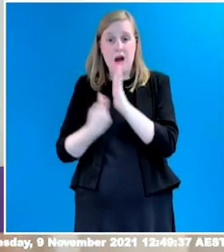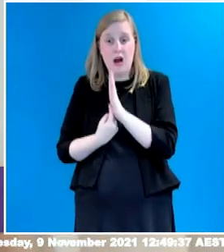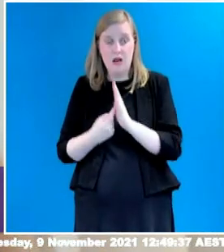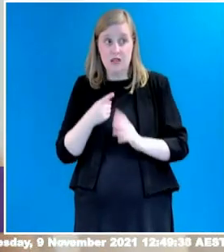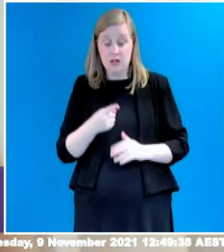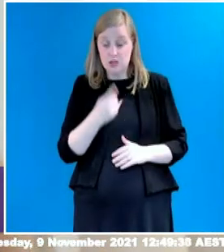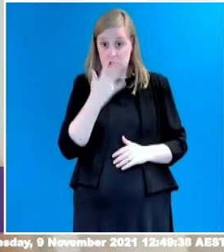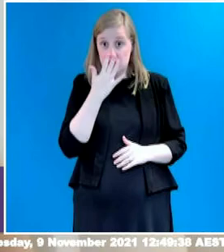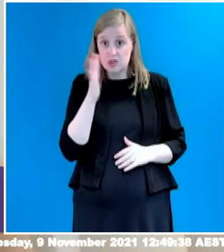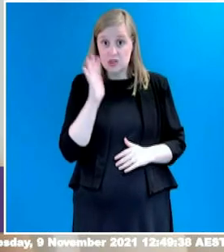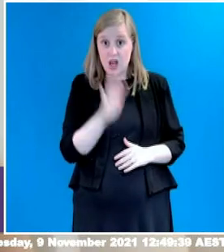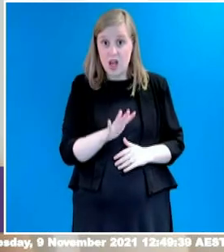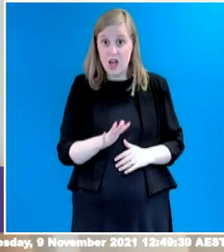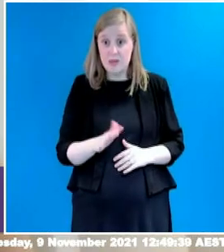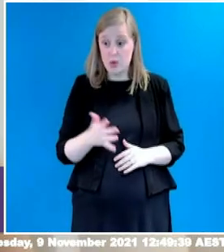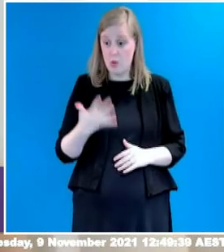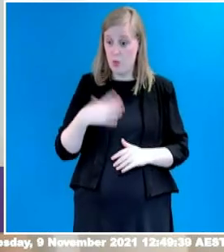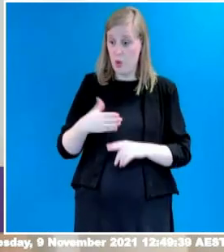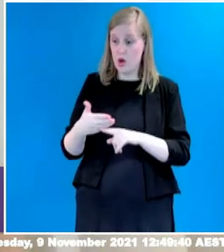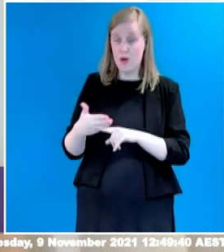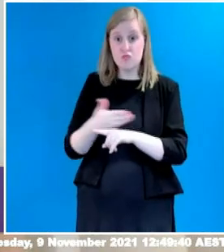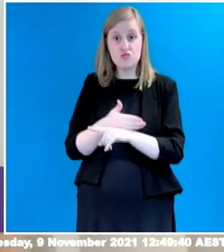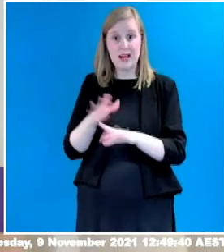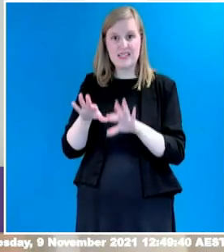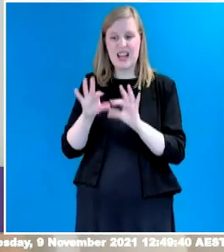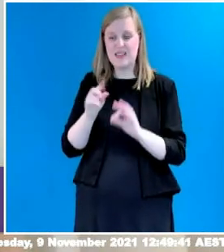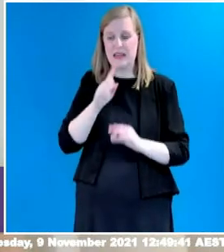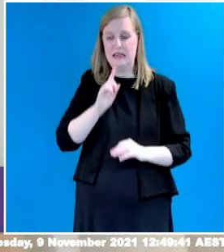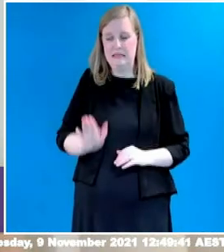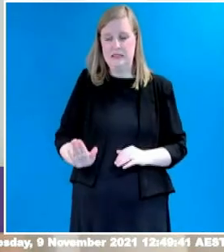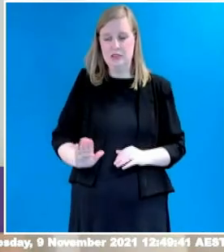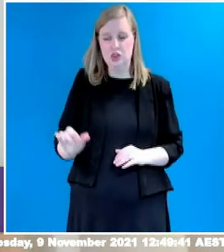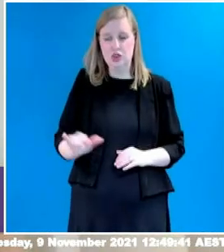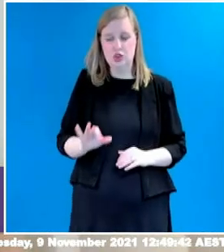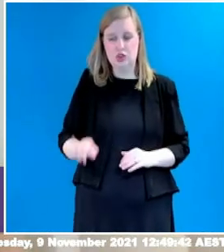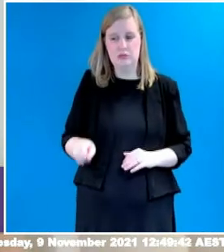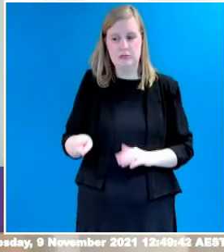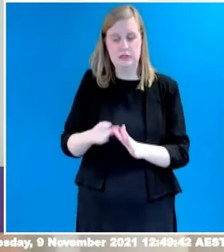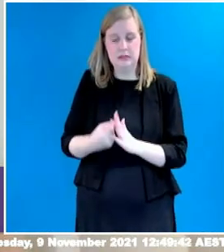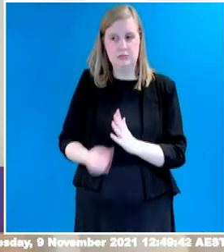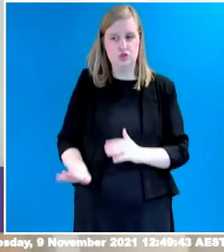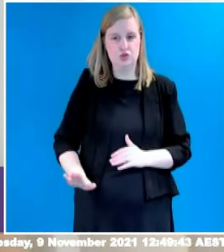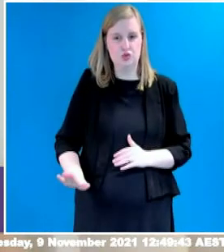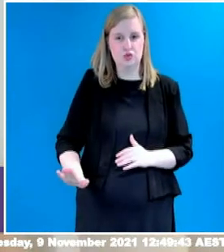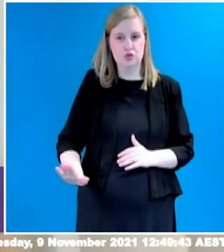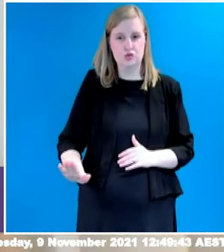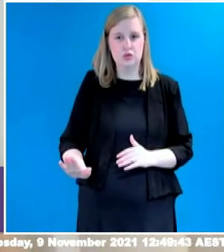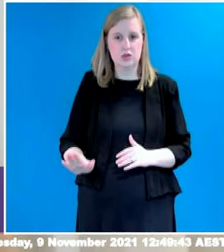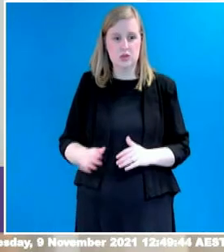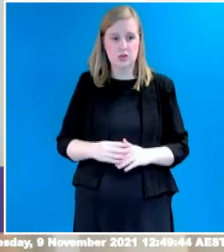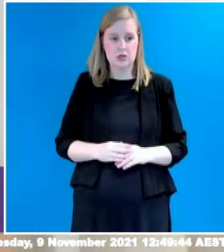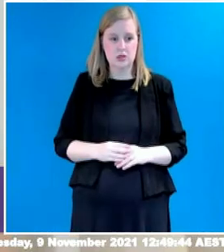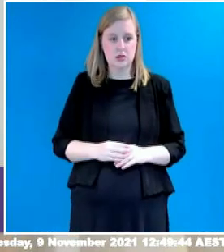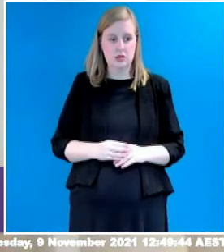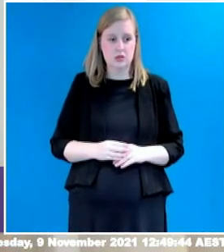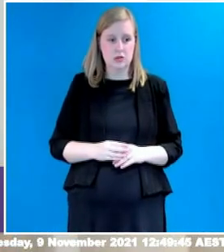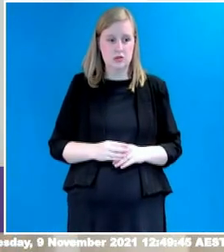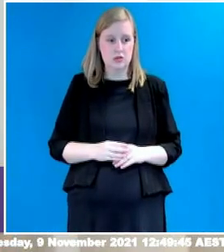are in the room, people start those whispering campaigns. I have had stories of people saying they came across a cluster of people all